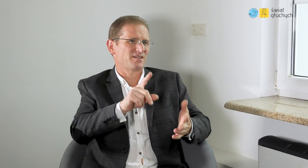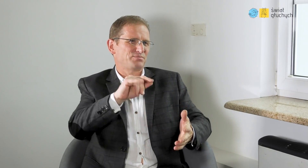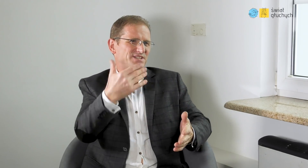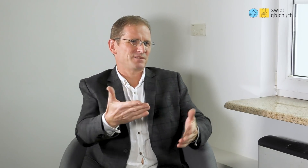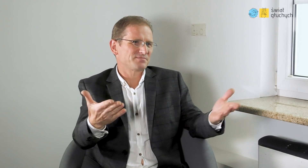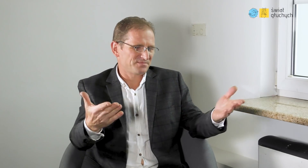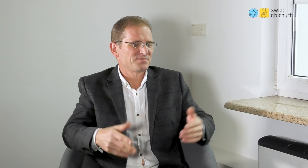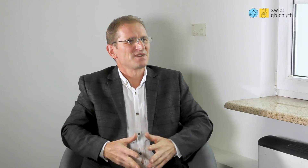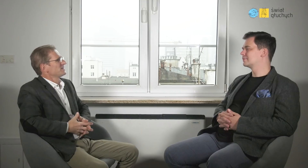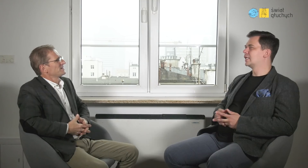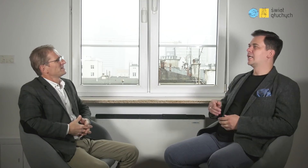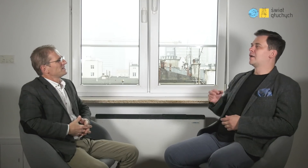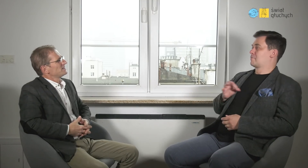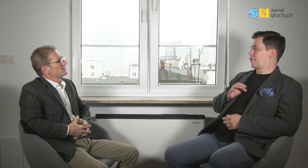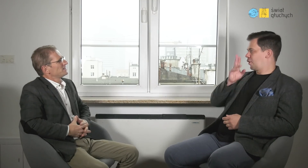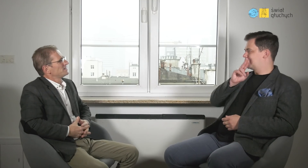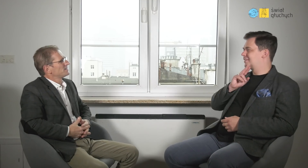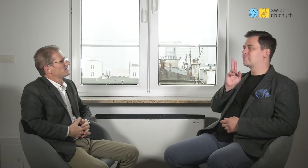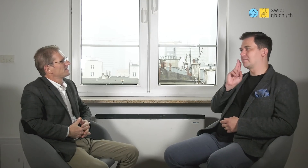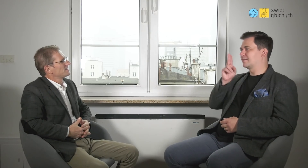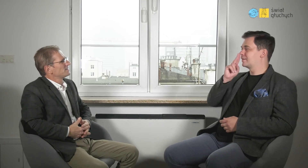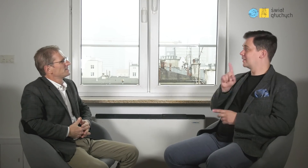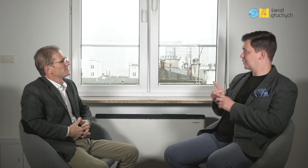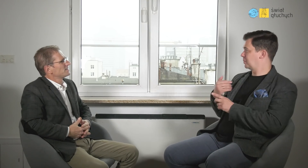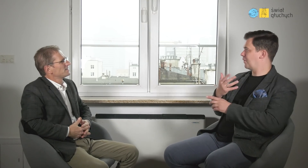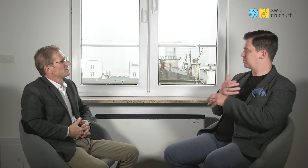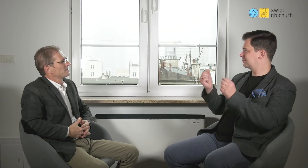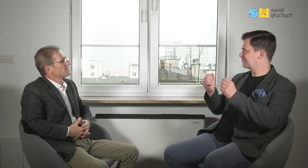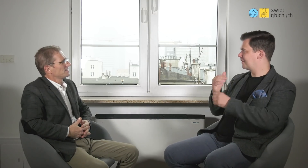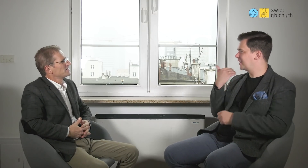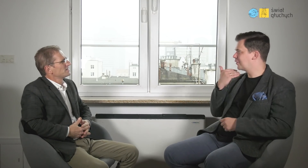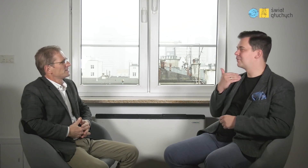Polish sign language (PJM) was missing My parents also went to school in Wejherowo.